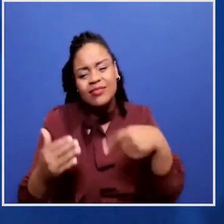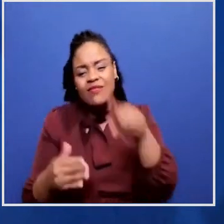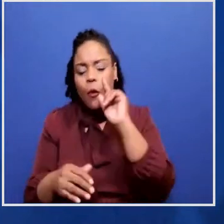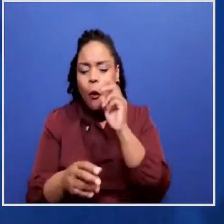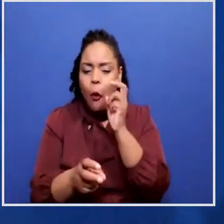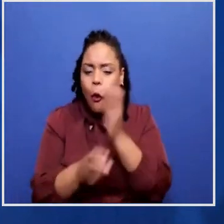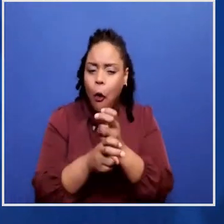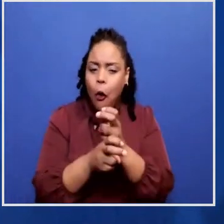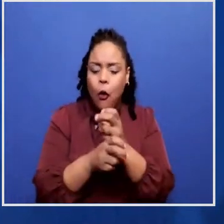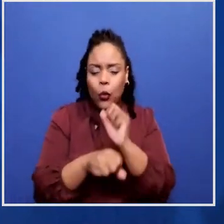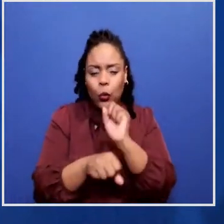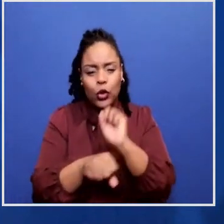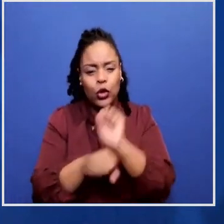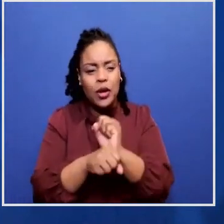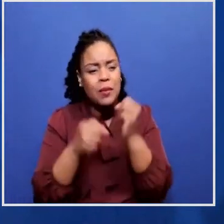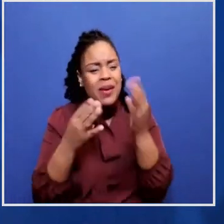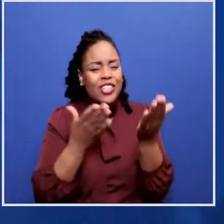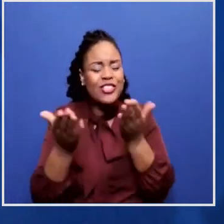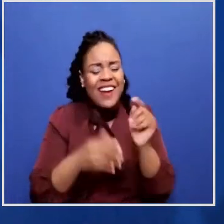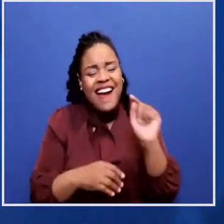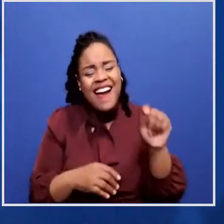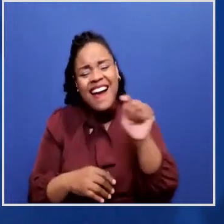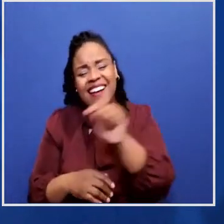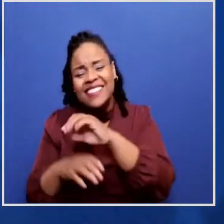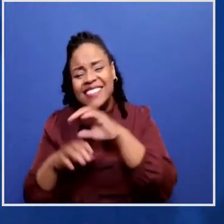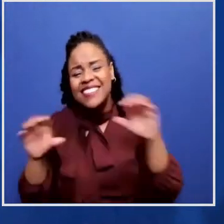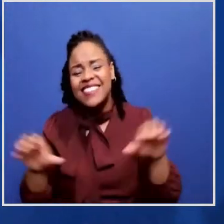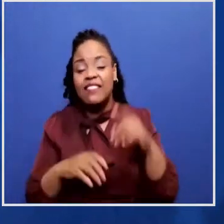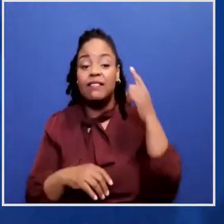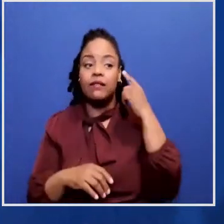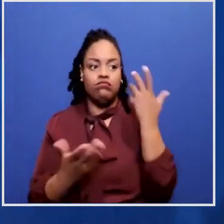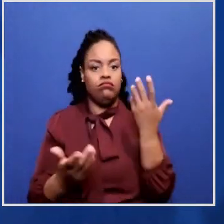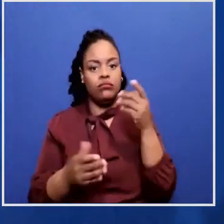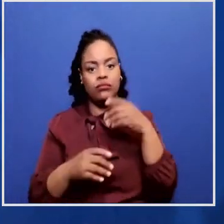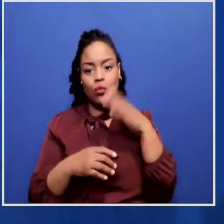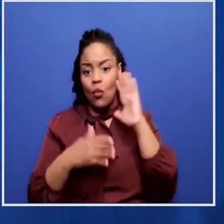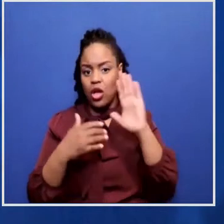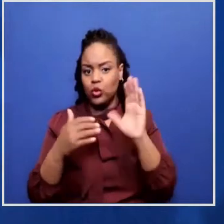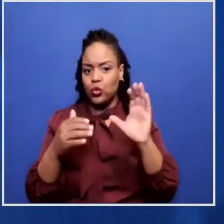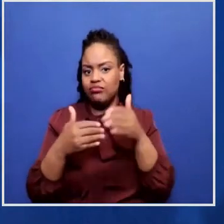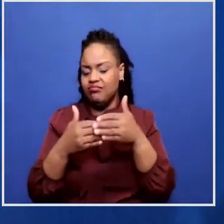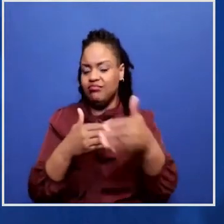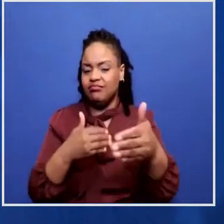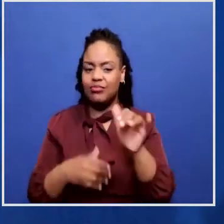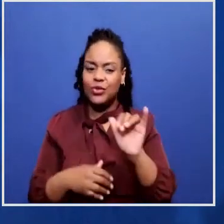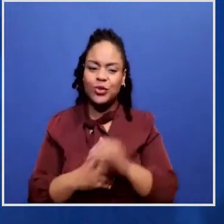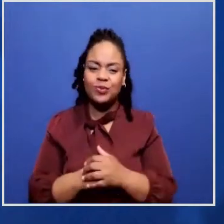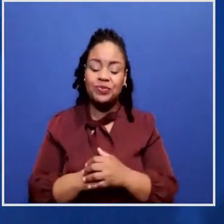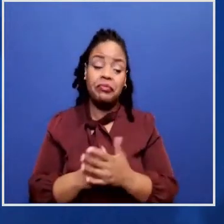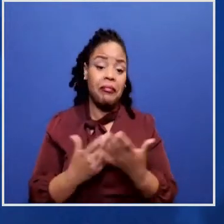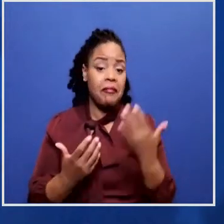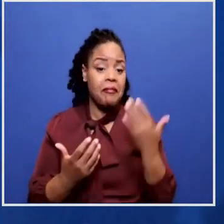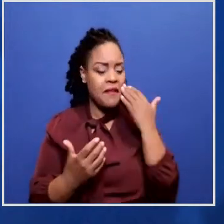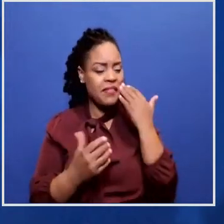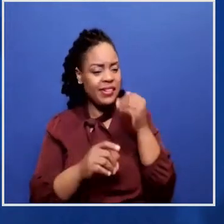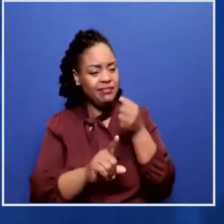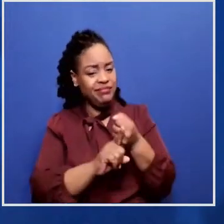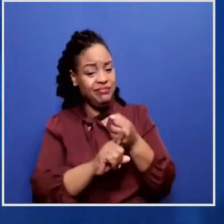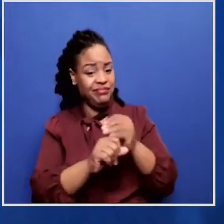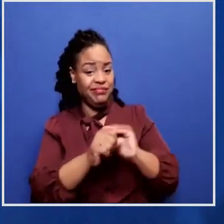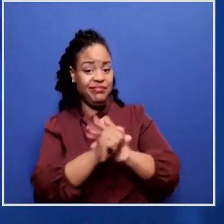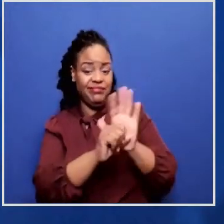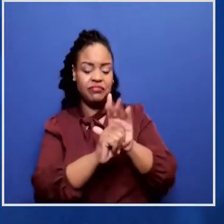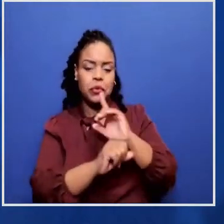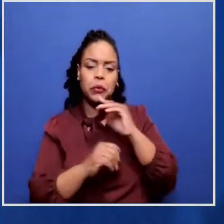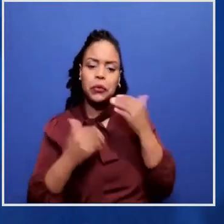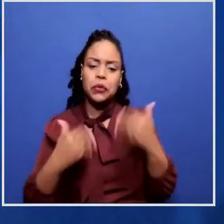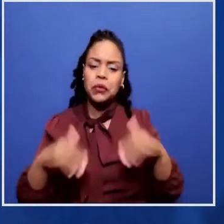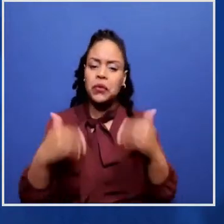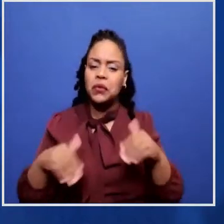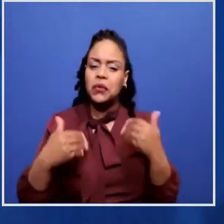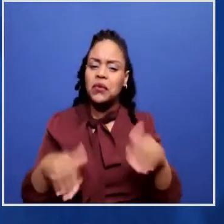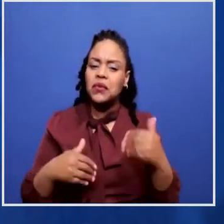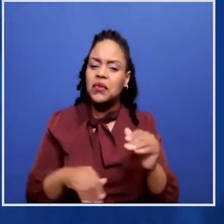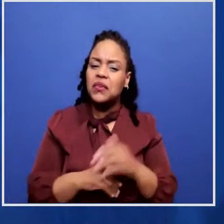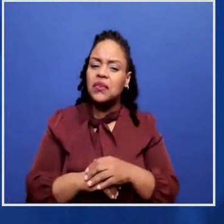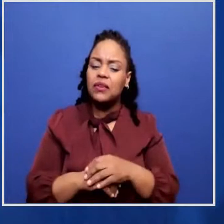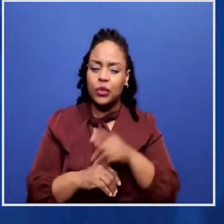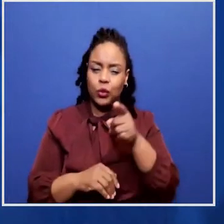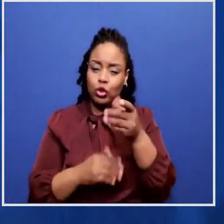WORK THAT YOU DID AND THE WORK